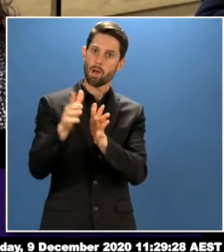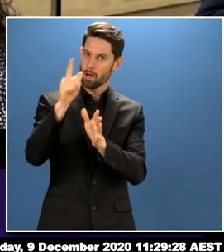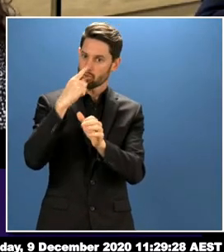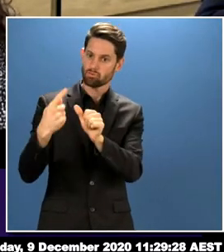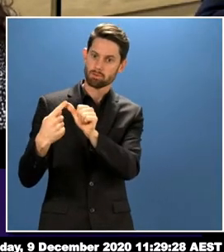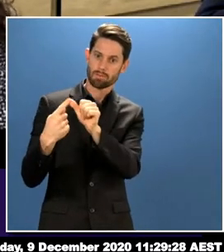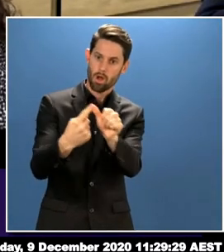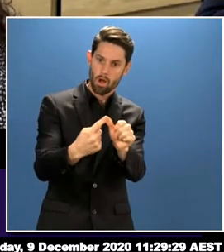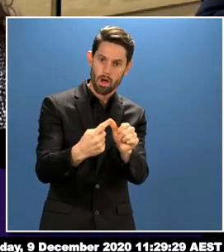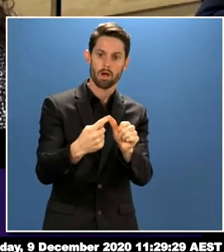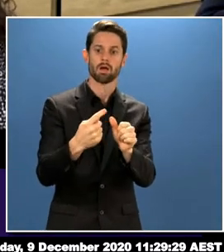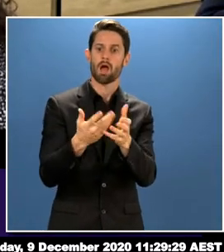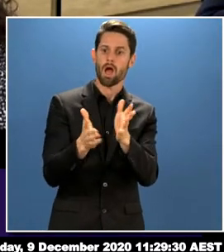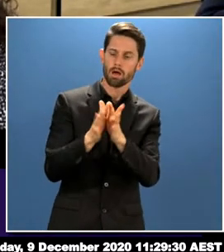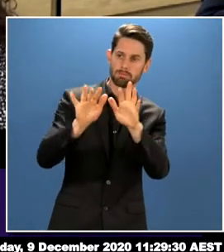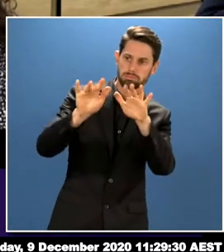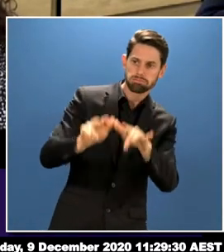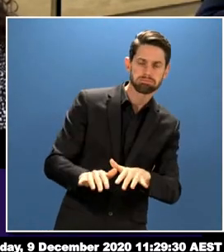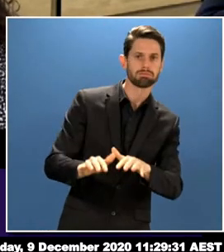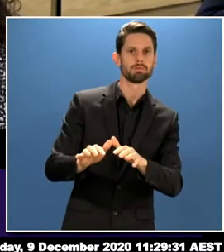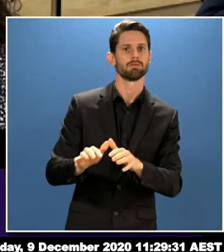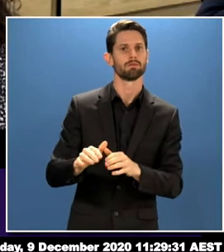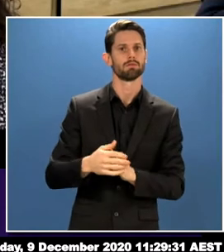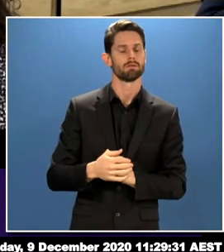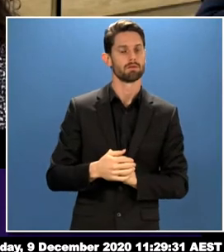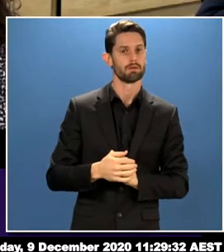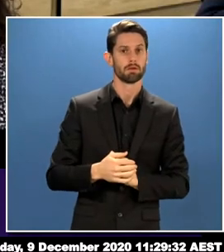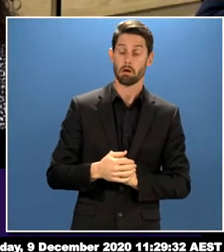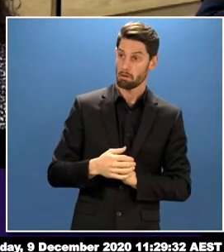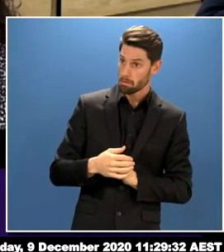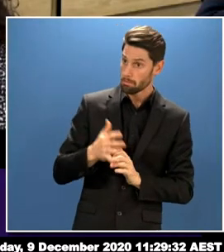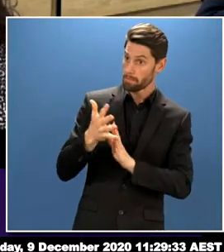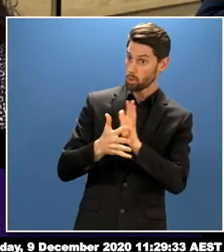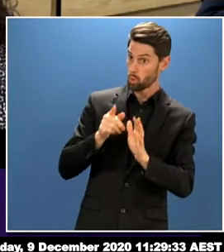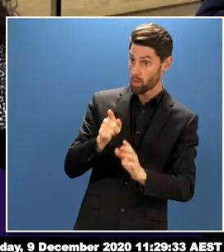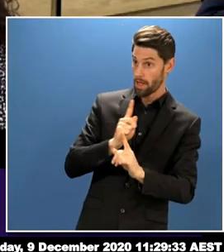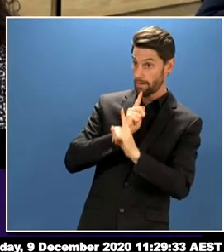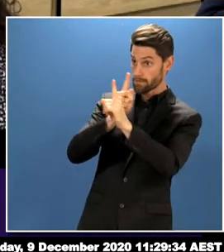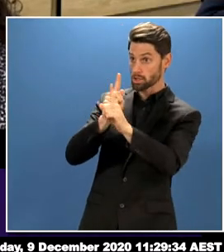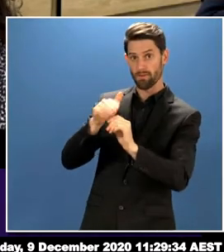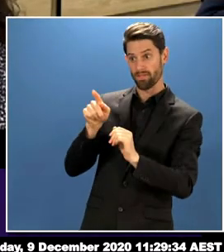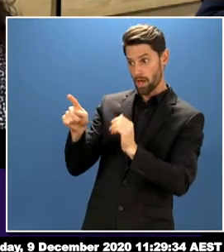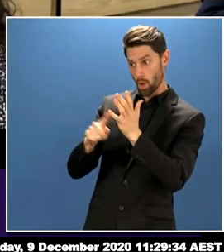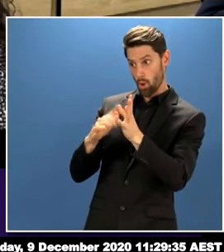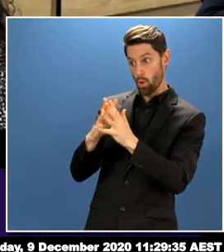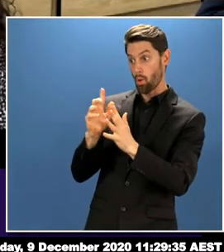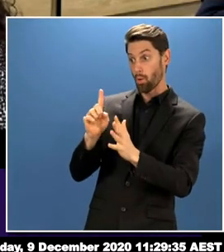piece of law. So advice in terms of interpreting and application?